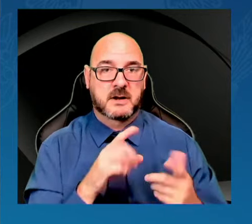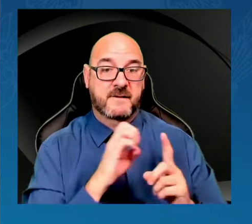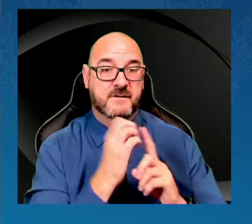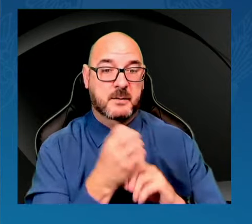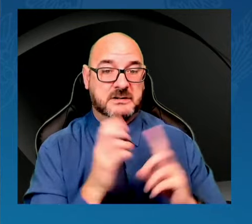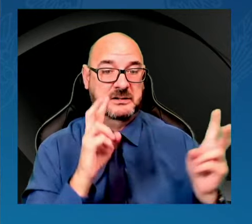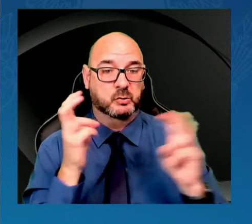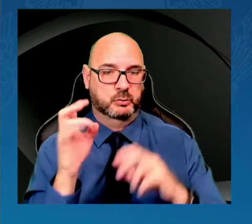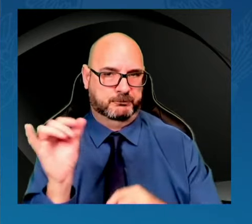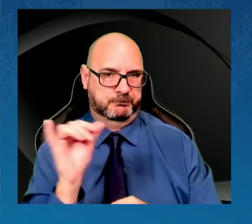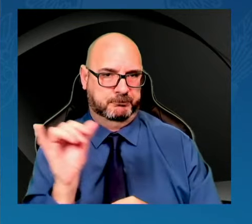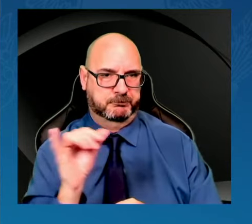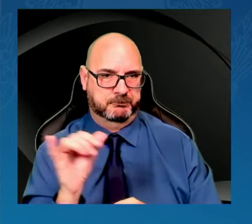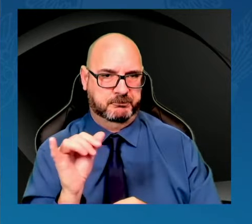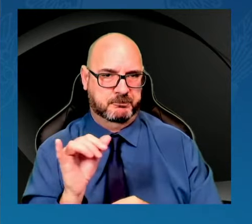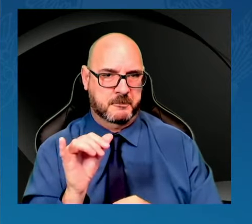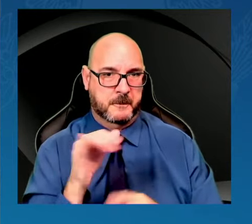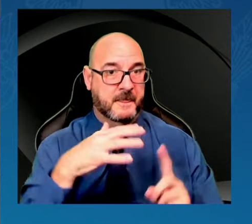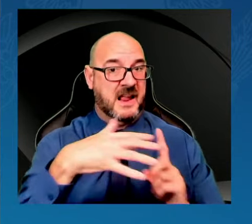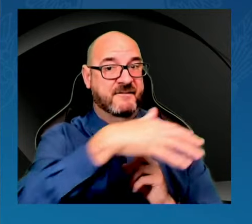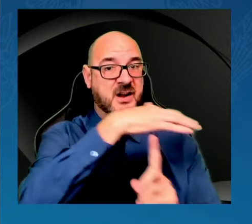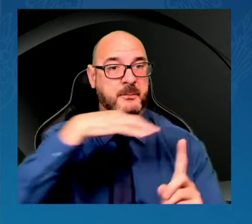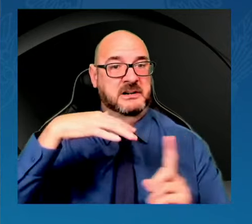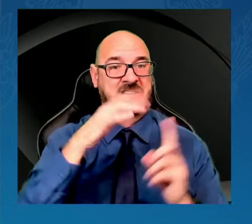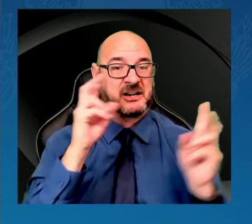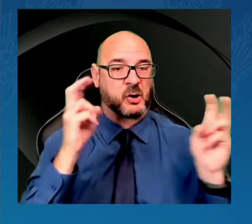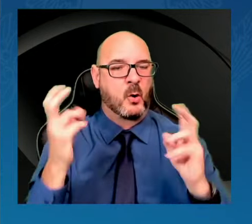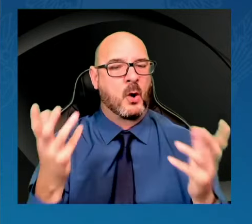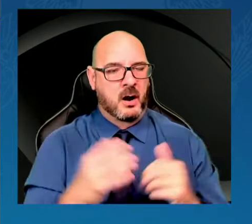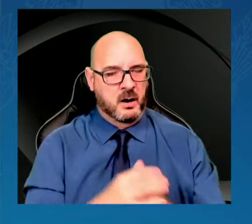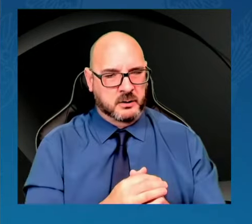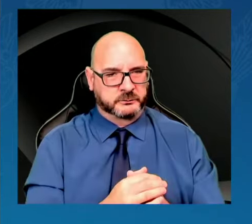is that there are certain unique stressors